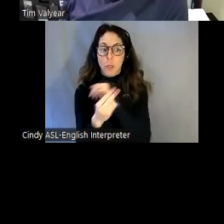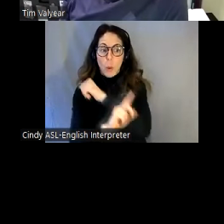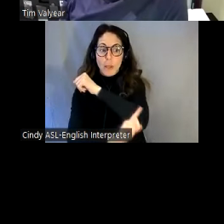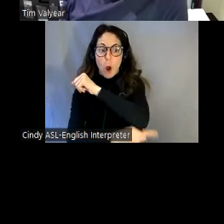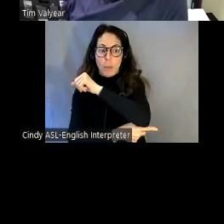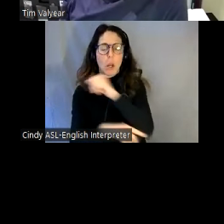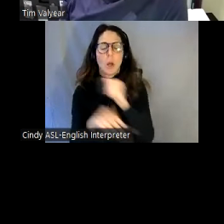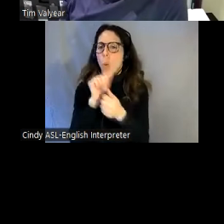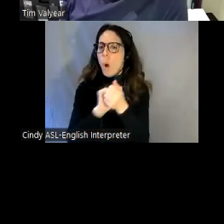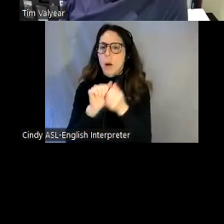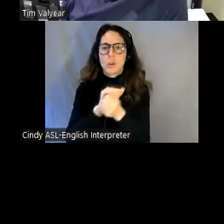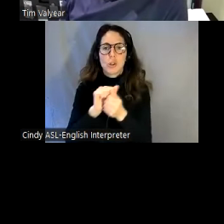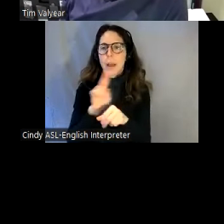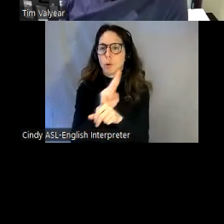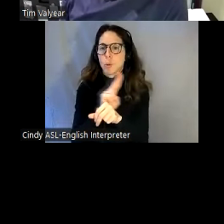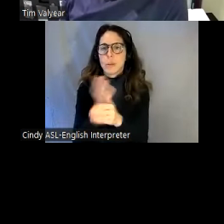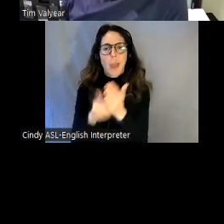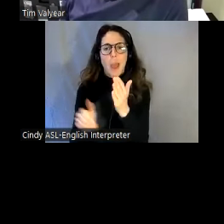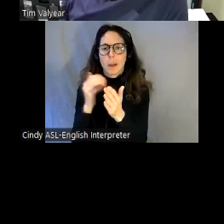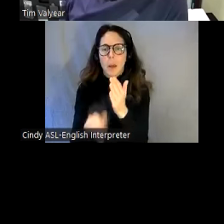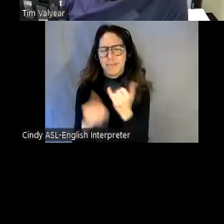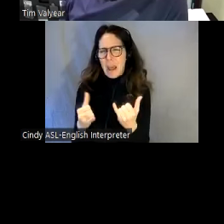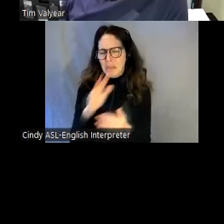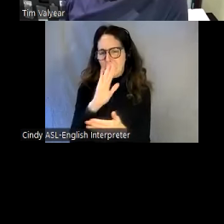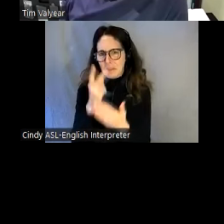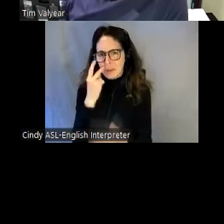it in the right place to enter your body. And we never